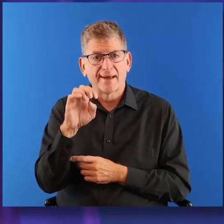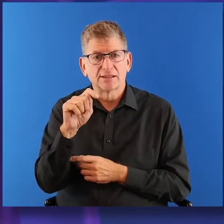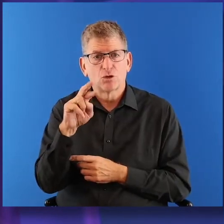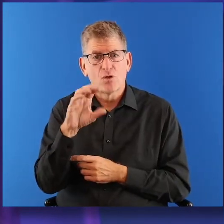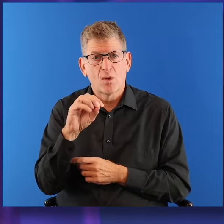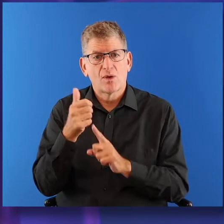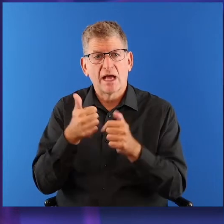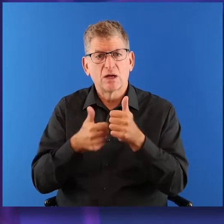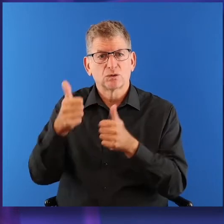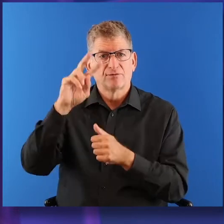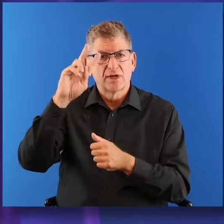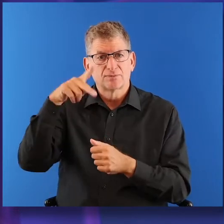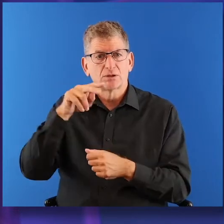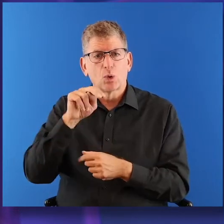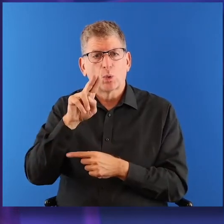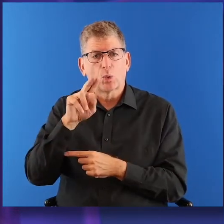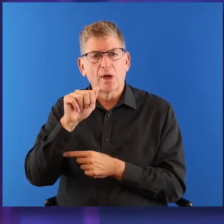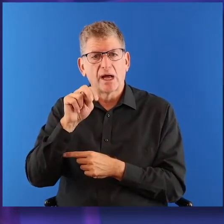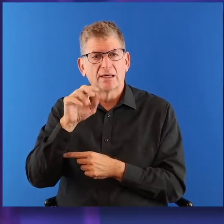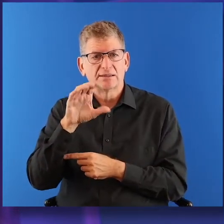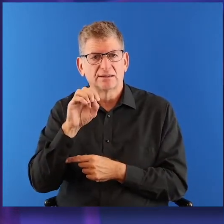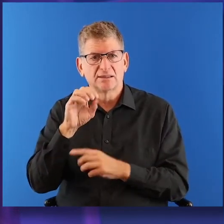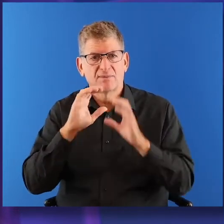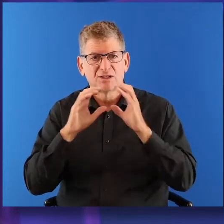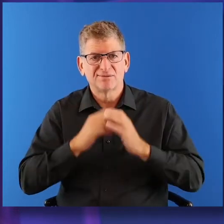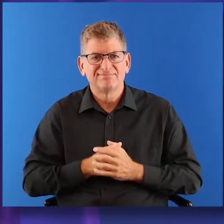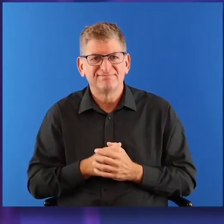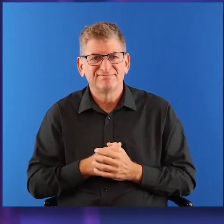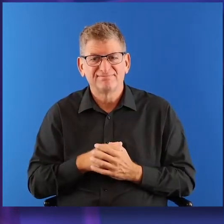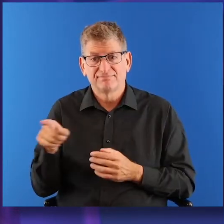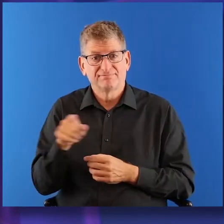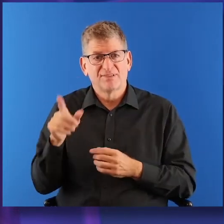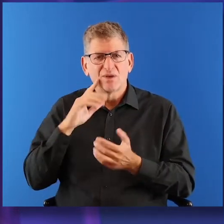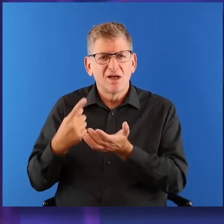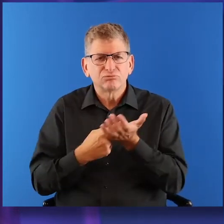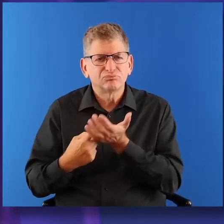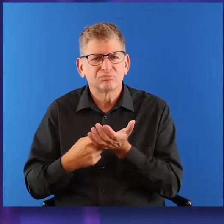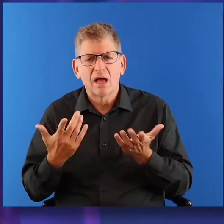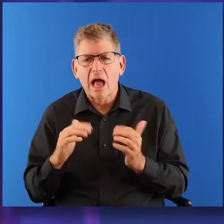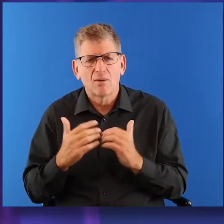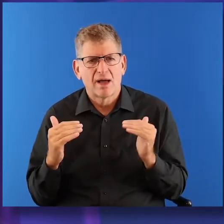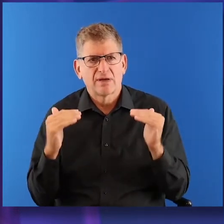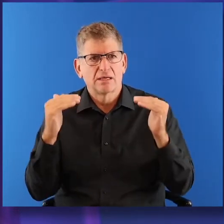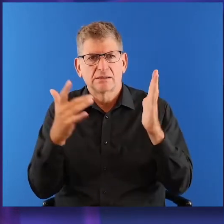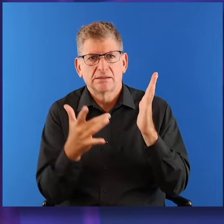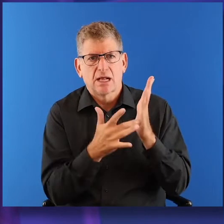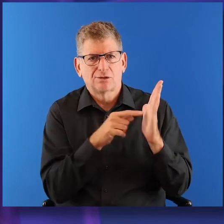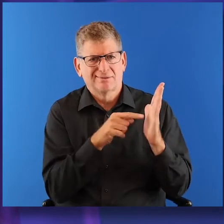President at Nuance Communications. They'll be exploring how advanced technologies are improving both patient care and